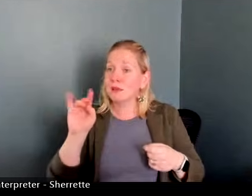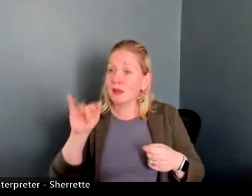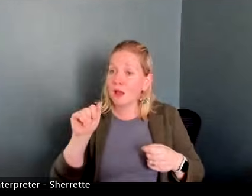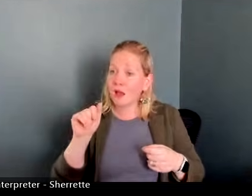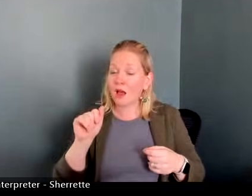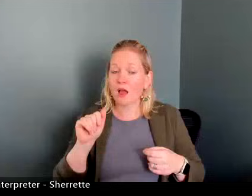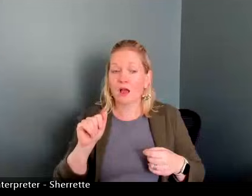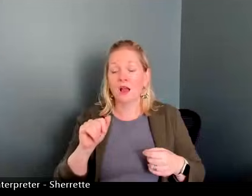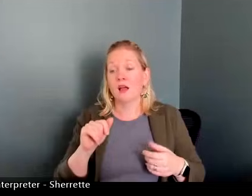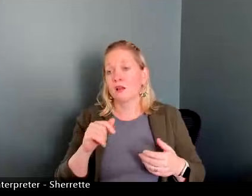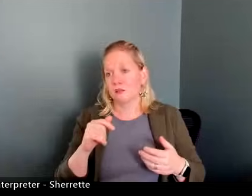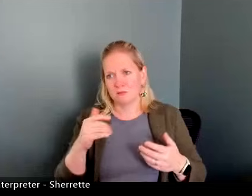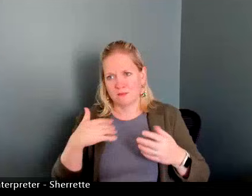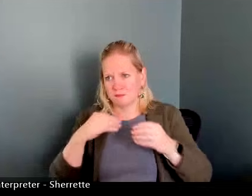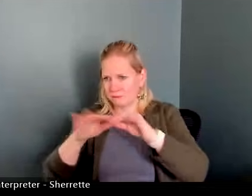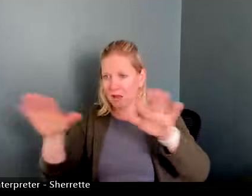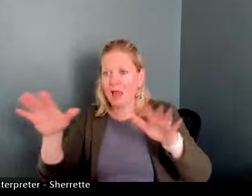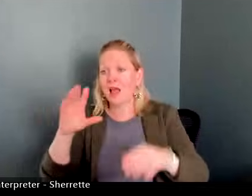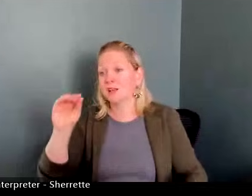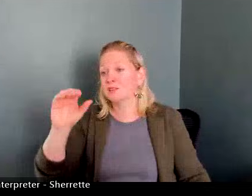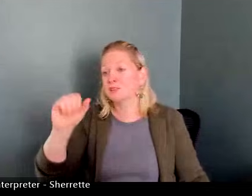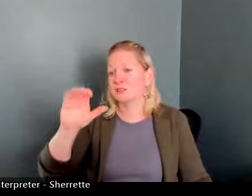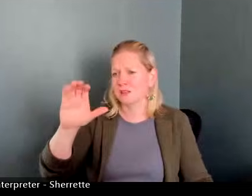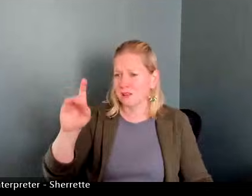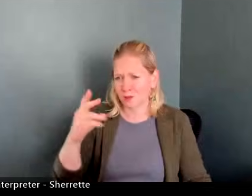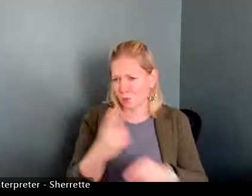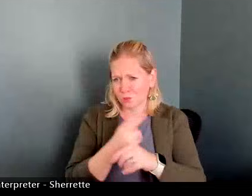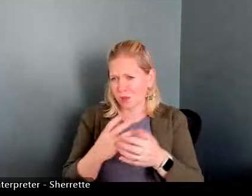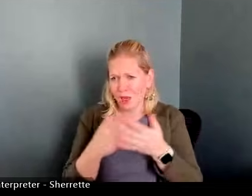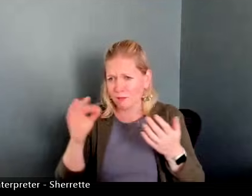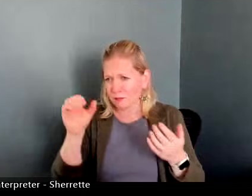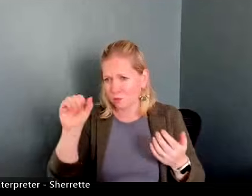sickle cell patients are great consumers of electronic media, more than we think you